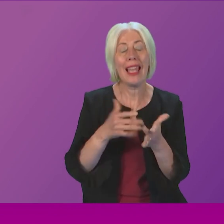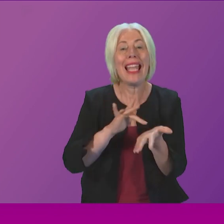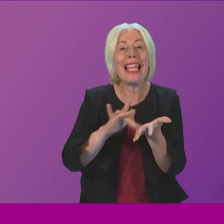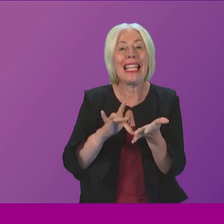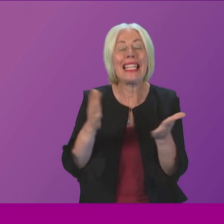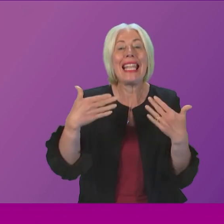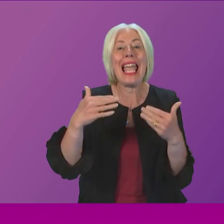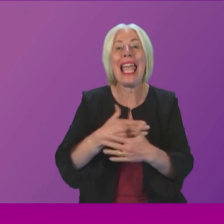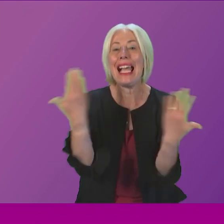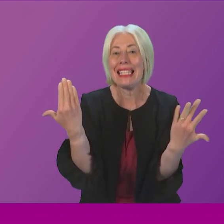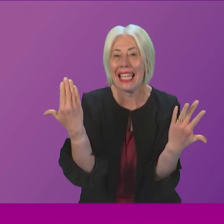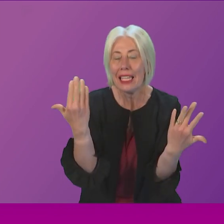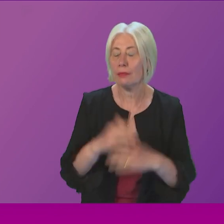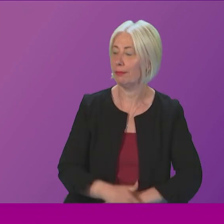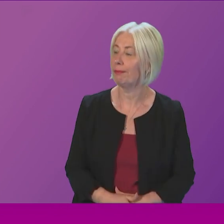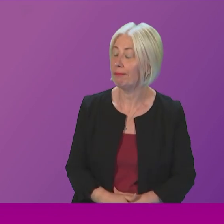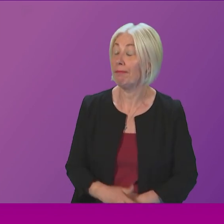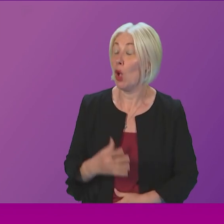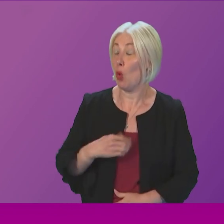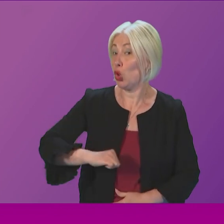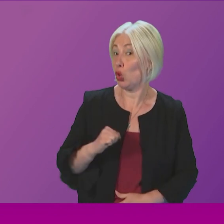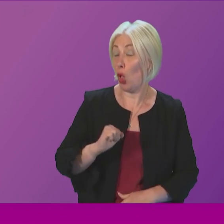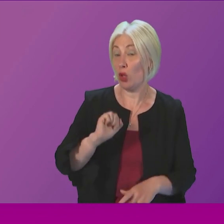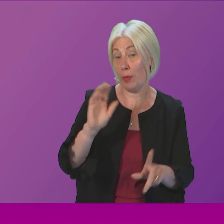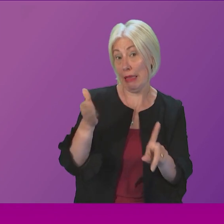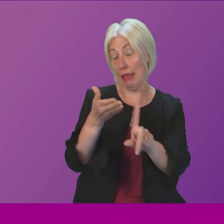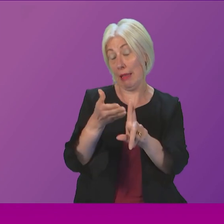We have the ambition for Scotland to have the cleanest air in Europe.